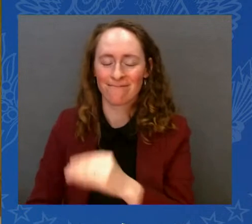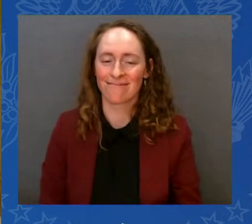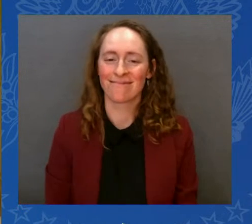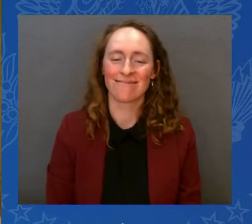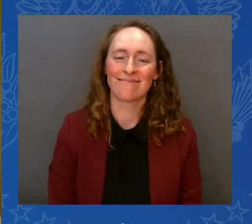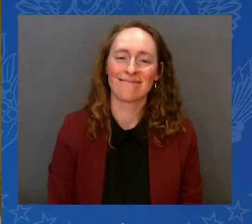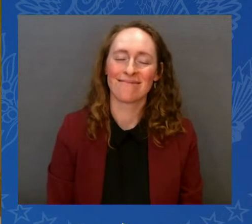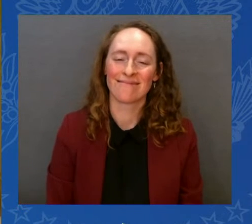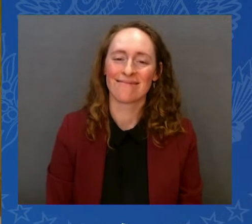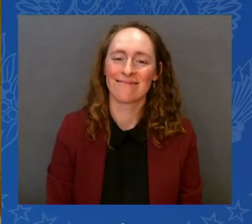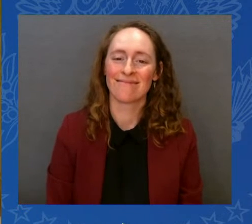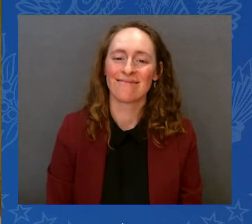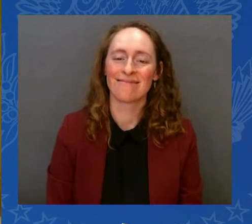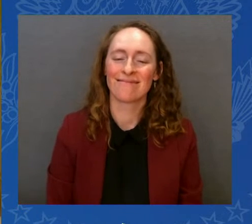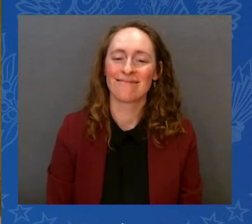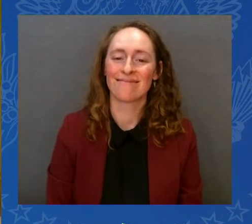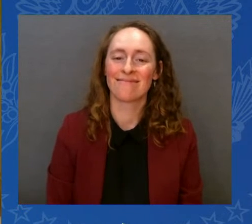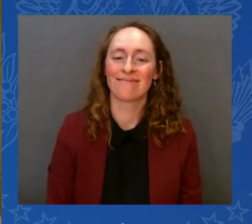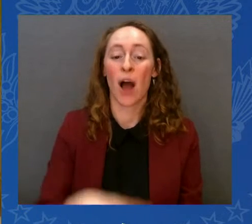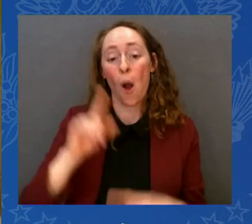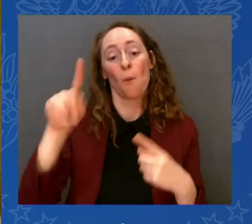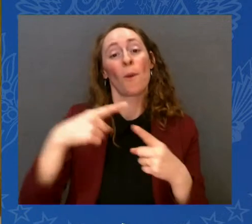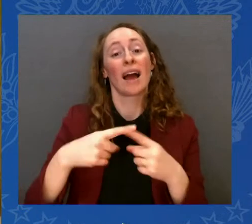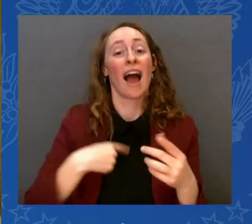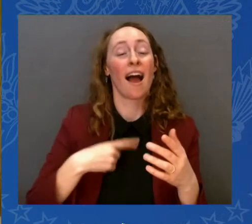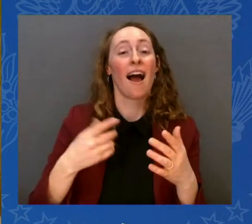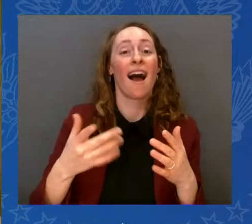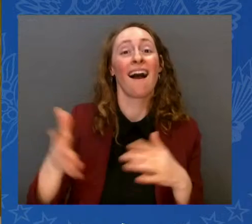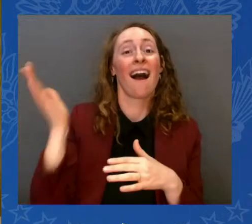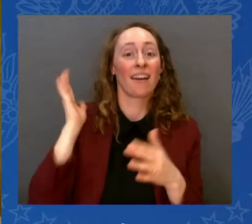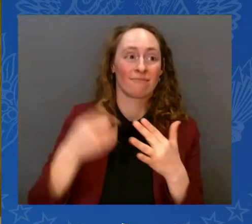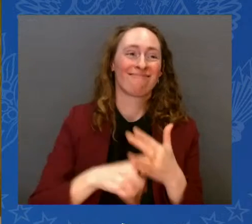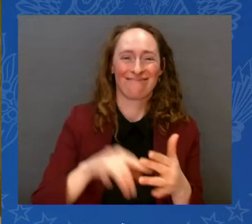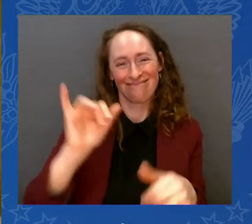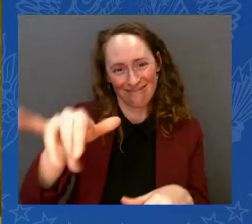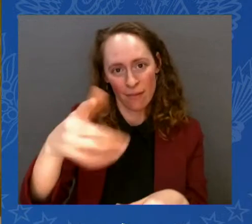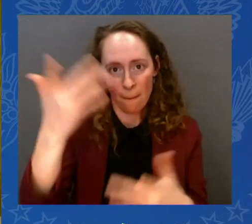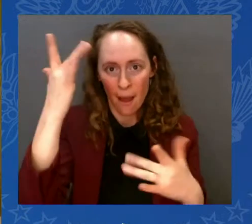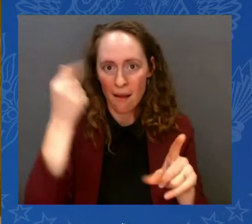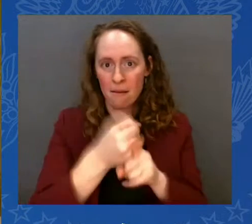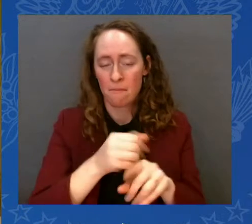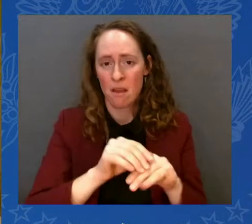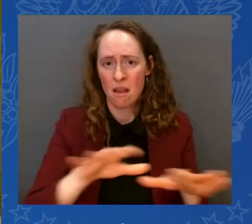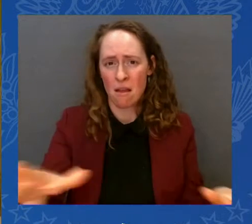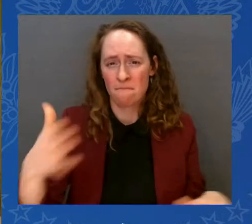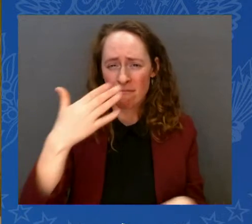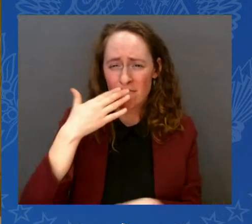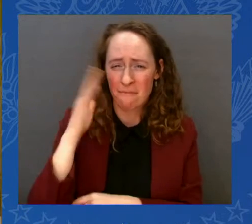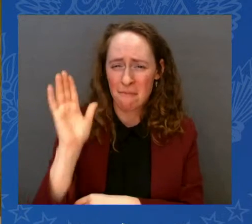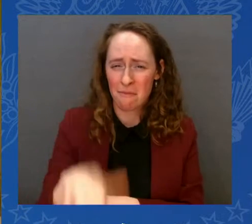And it wasn't anybody's particular fault; it was just raging. And -- but we acted. We came together.